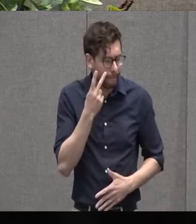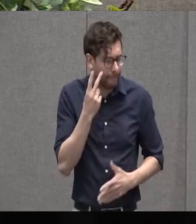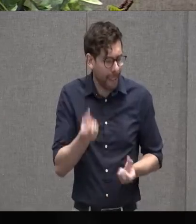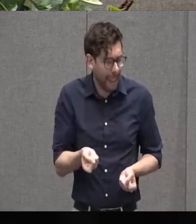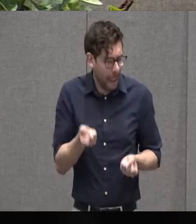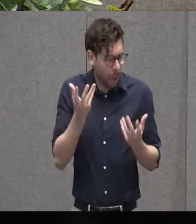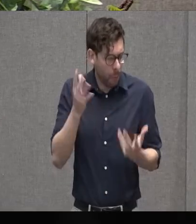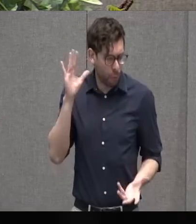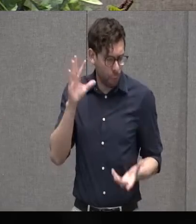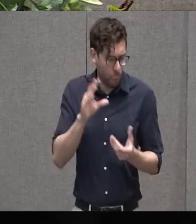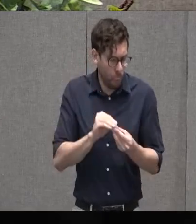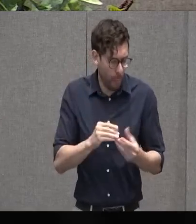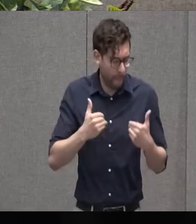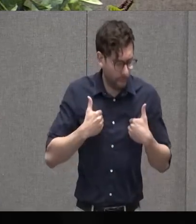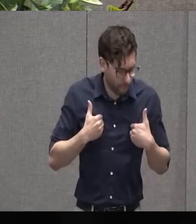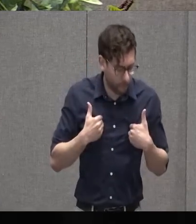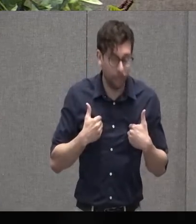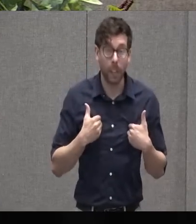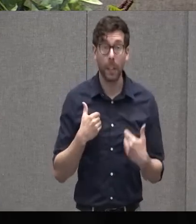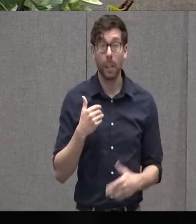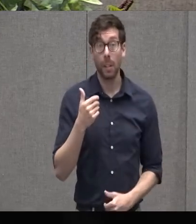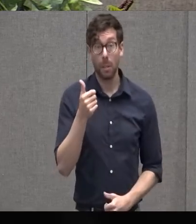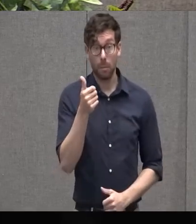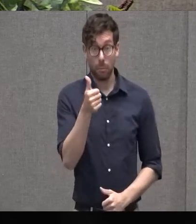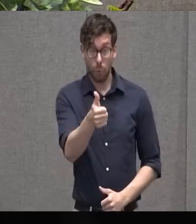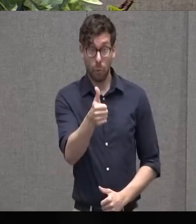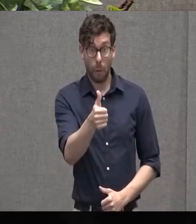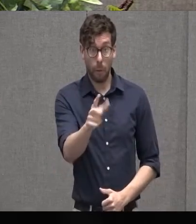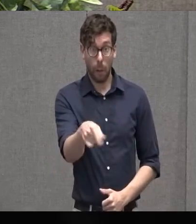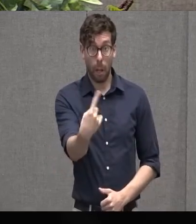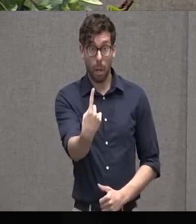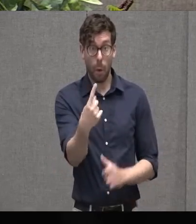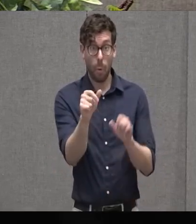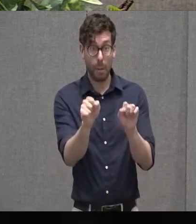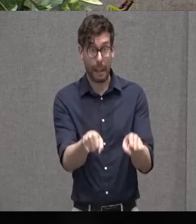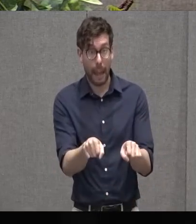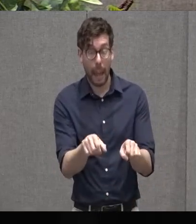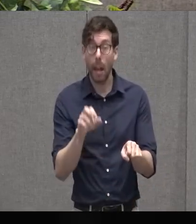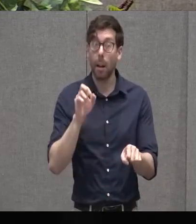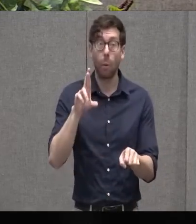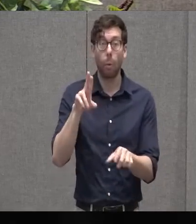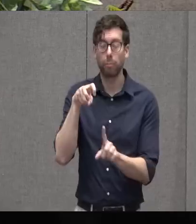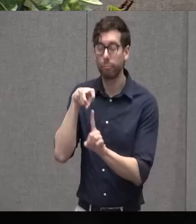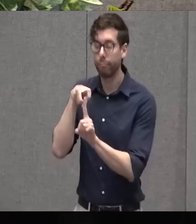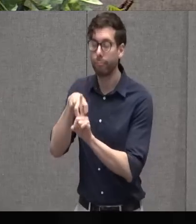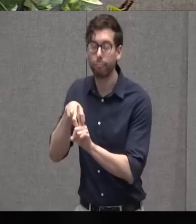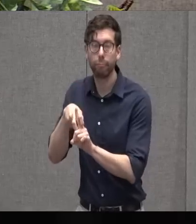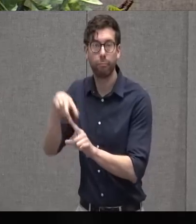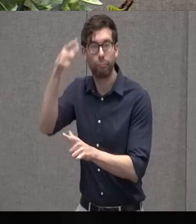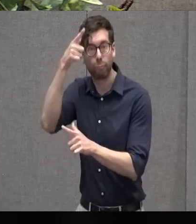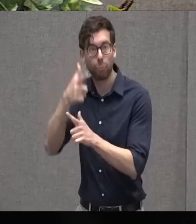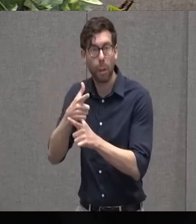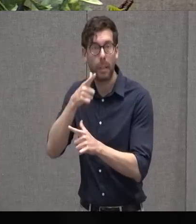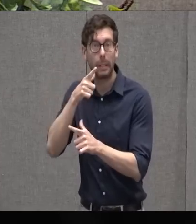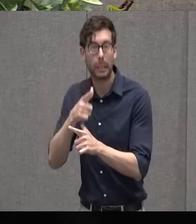You can do this all by yourself. You can play with a brother or a sister, your cousin,